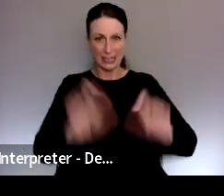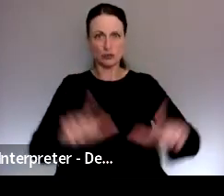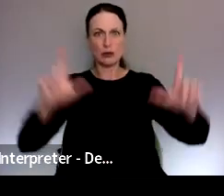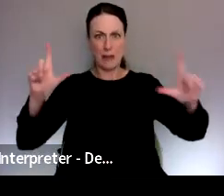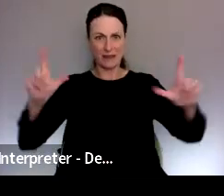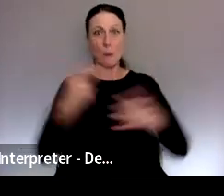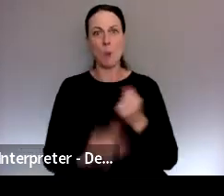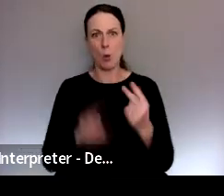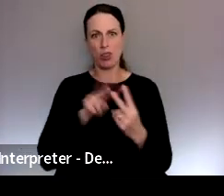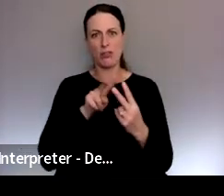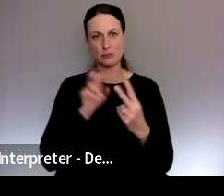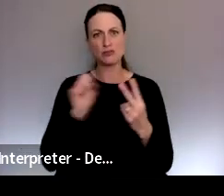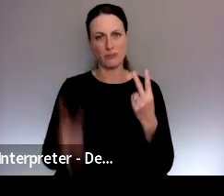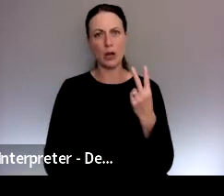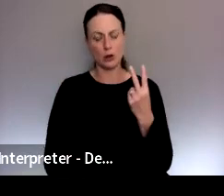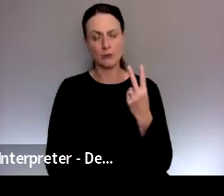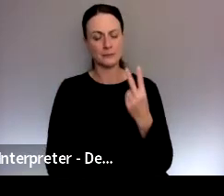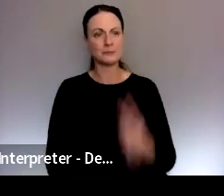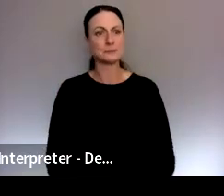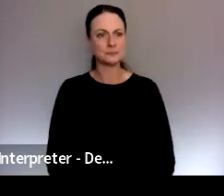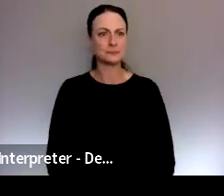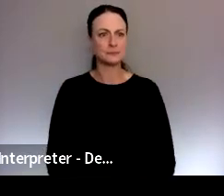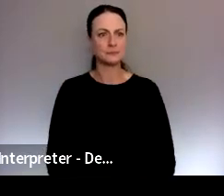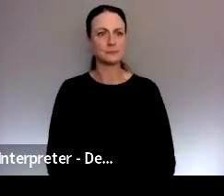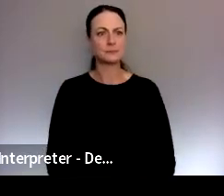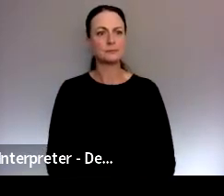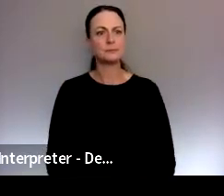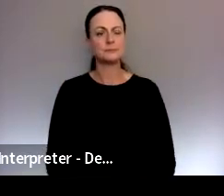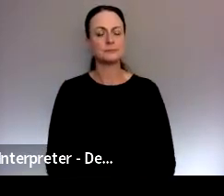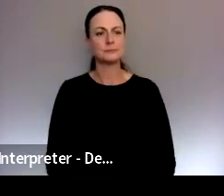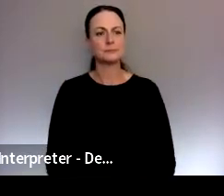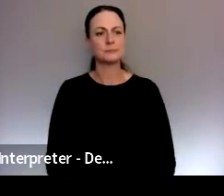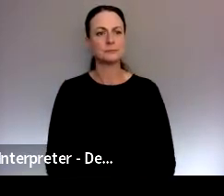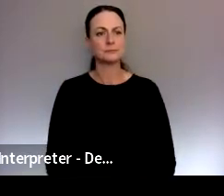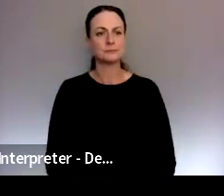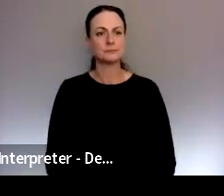and screen magnification software. So, we're gonna demonstrate to you